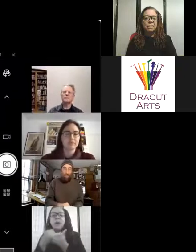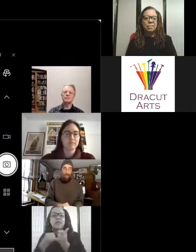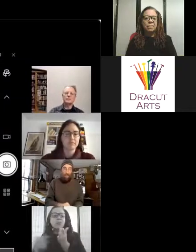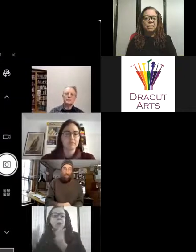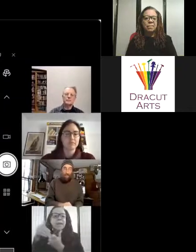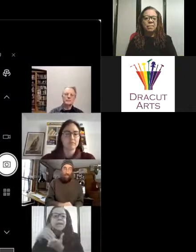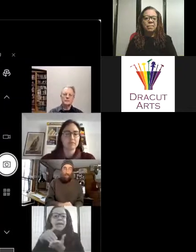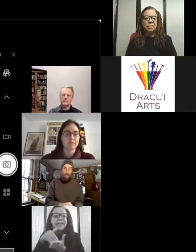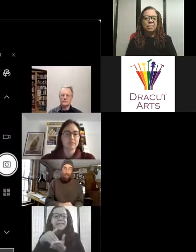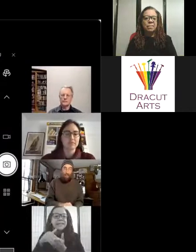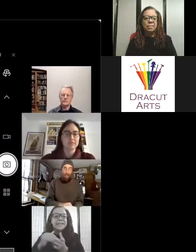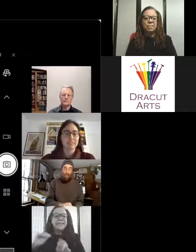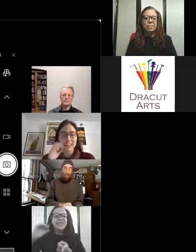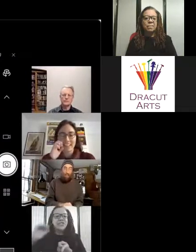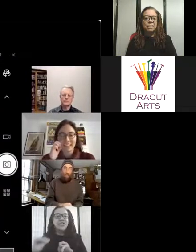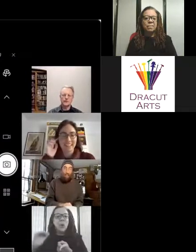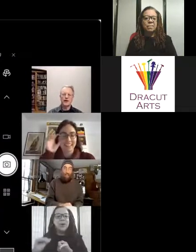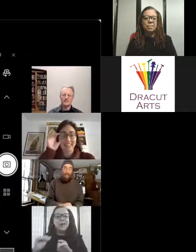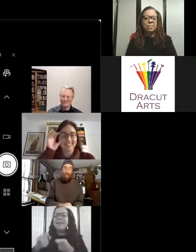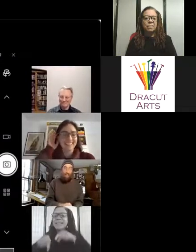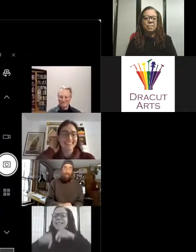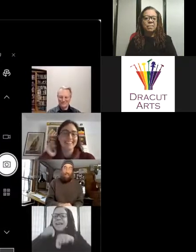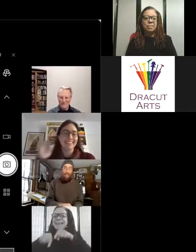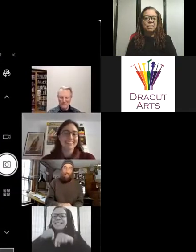look how short his legs are here. That I-- it's-- and his